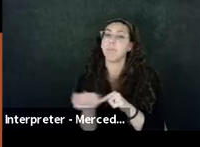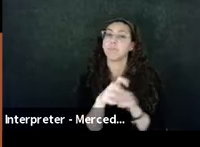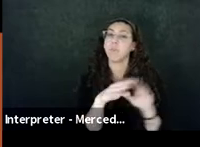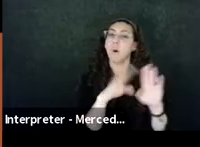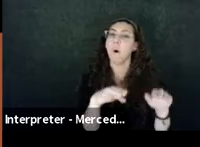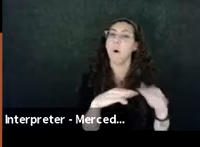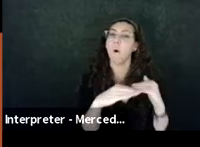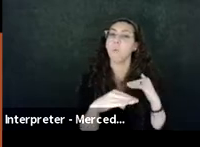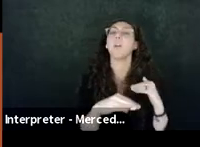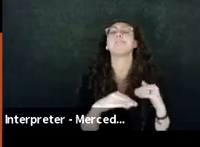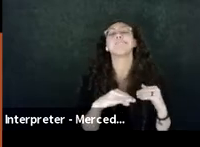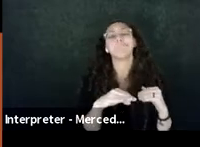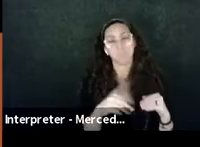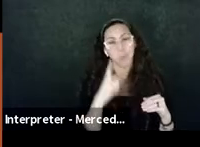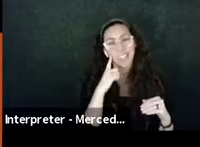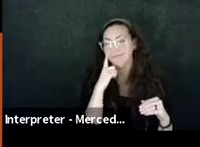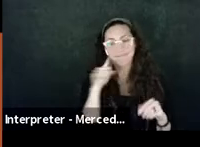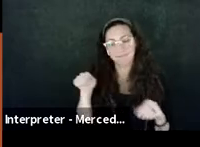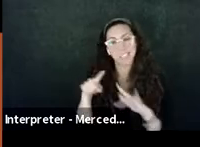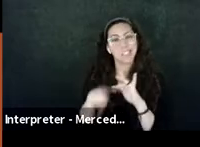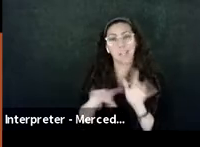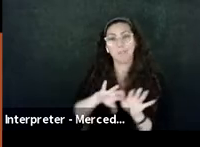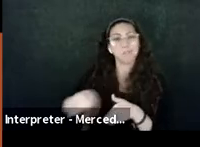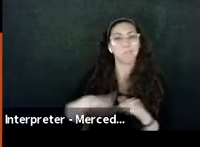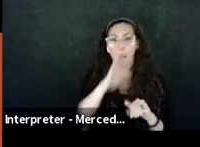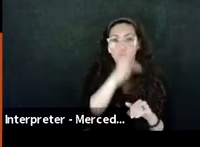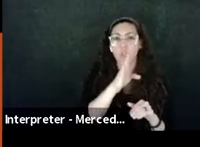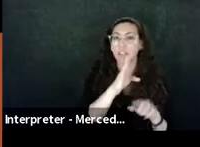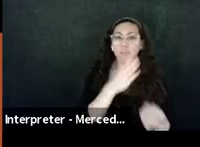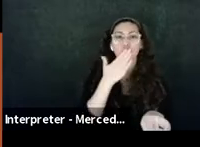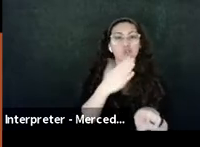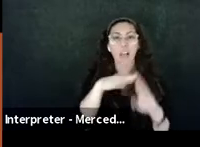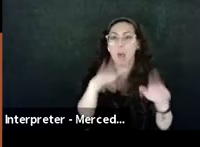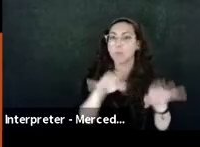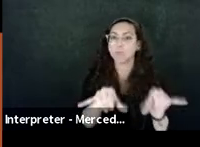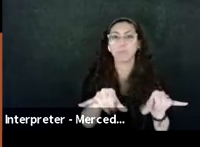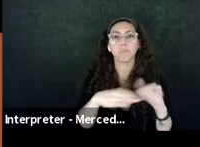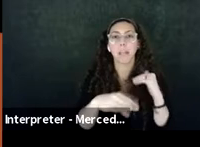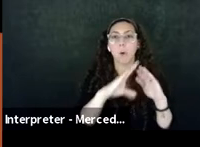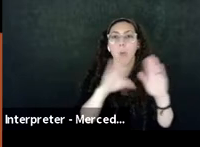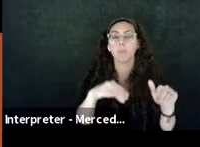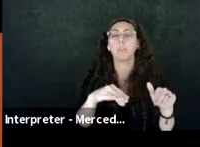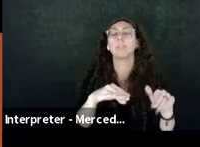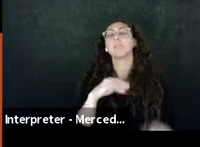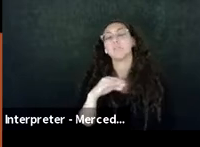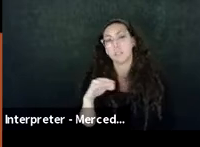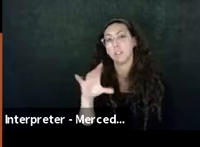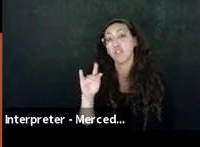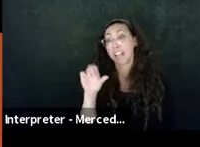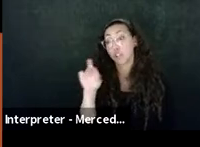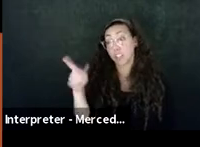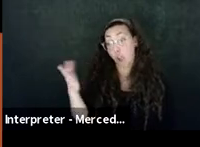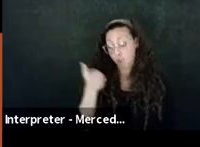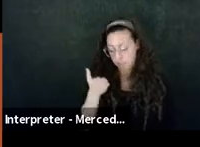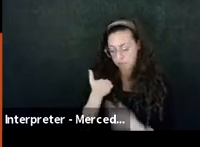Natalie Chavez: Partners as to how can this look in for us know because even though the Chancellor's kind of proposing this we have to see how can we adapt that to our community. So it works for us.